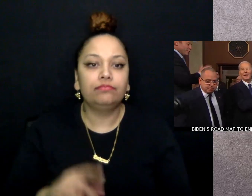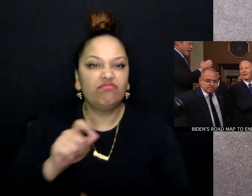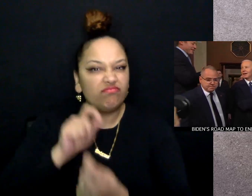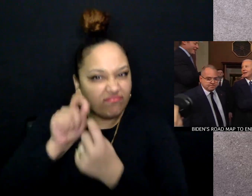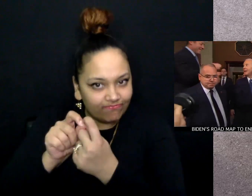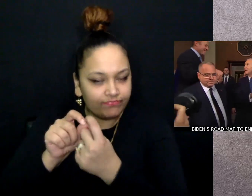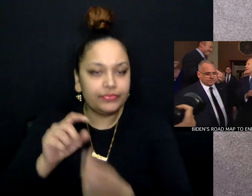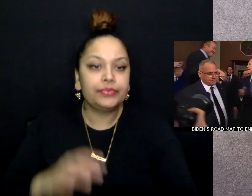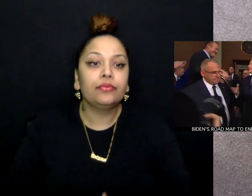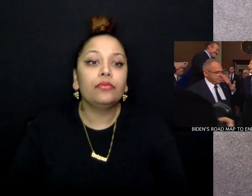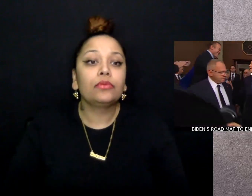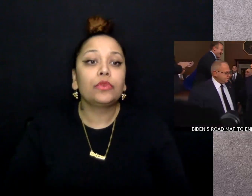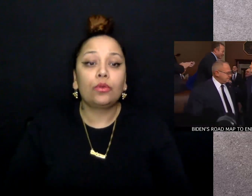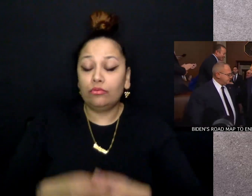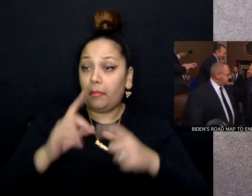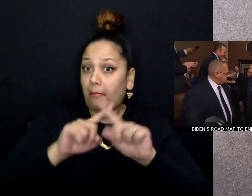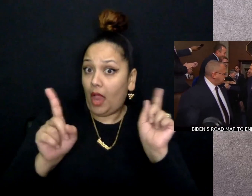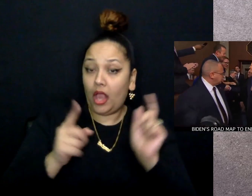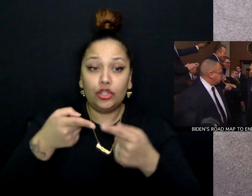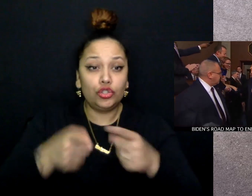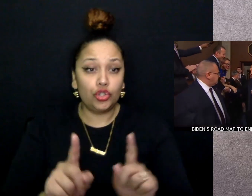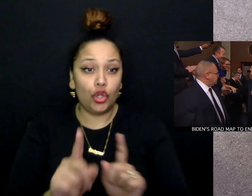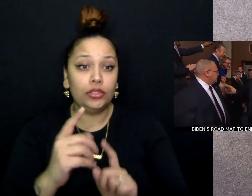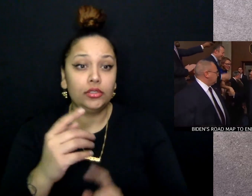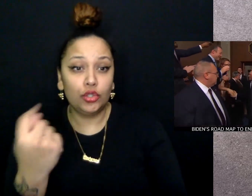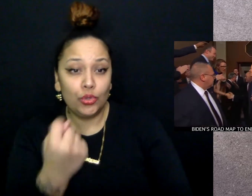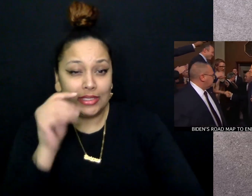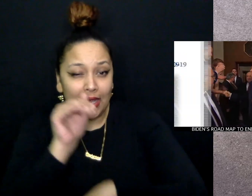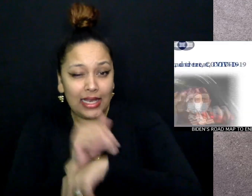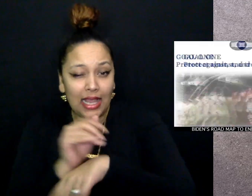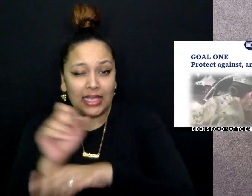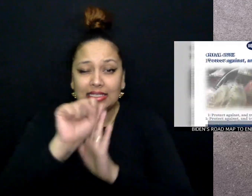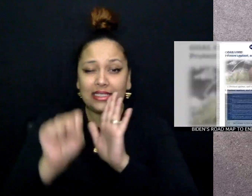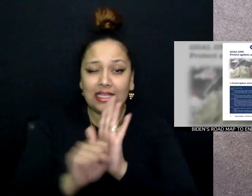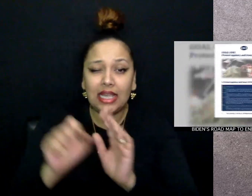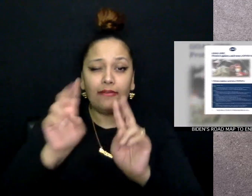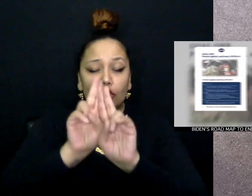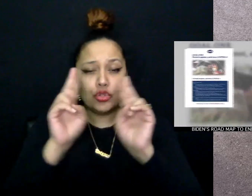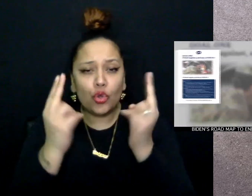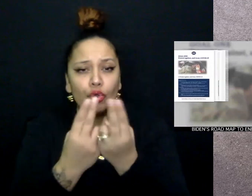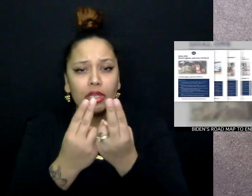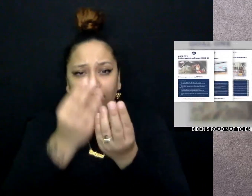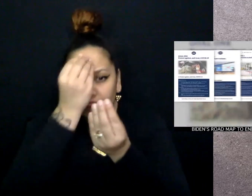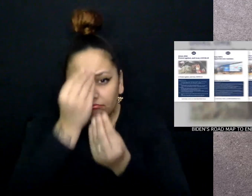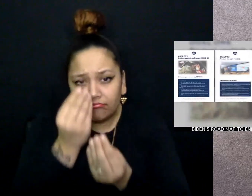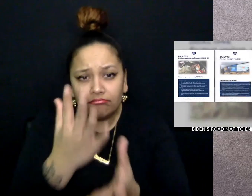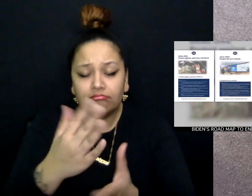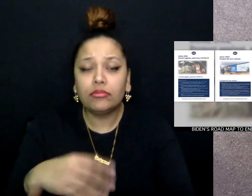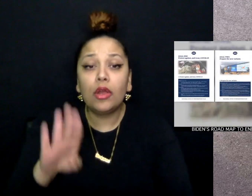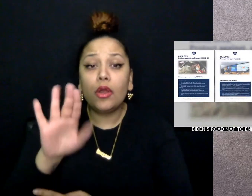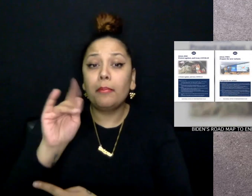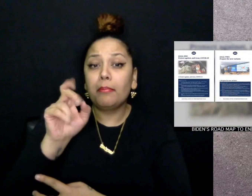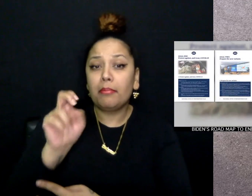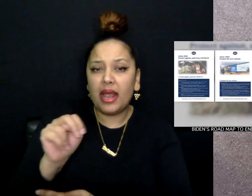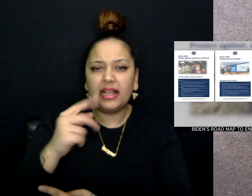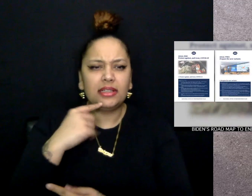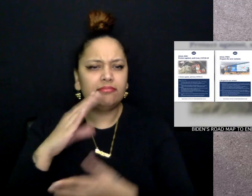President Joe Biden is in Mexico City where he will take part in the North American leaders Summit.